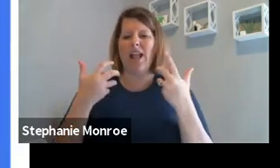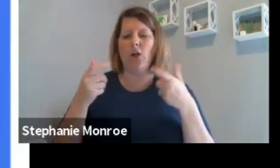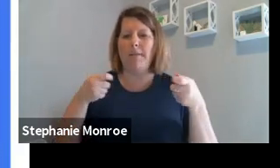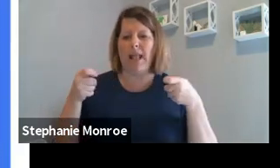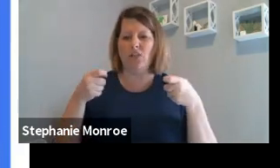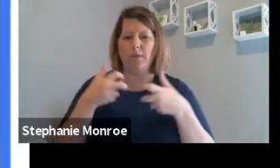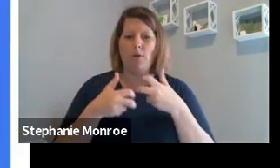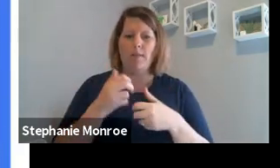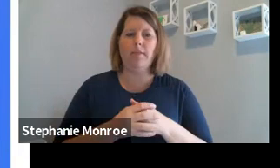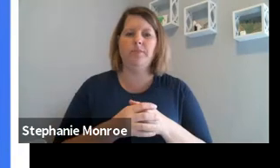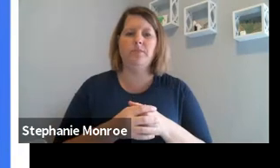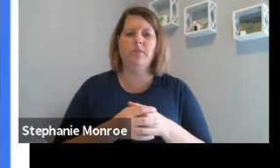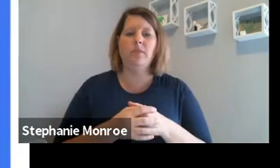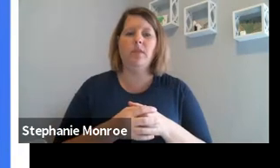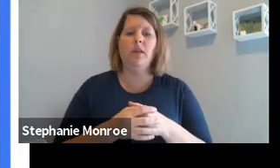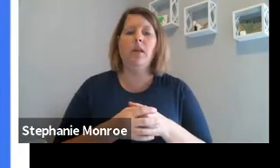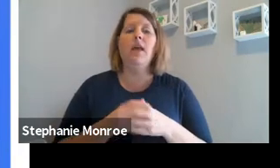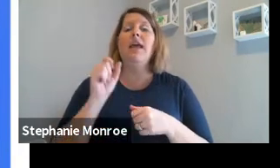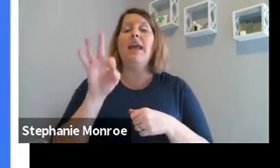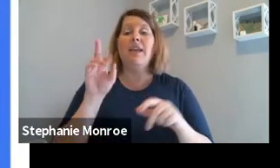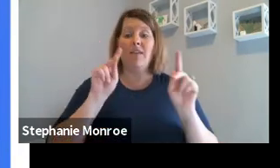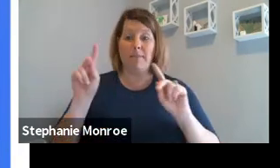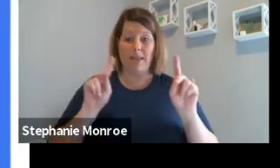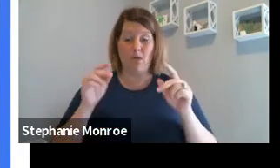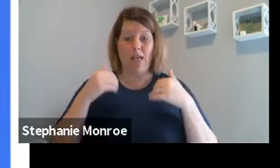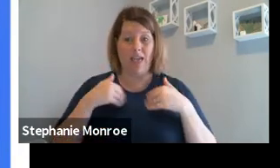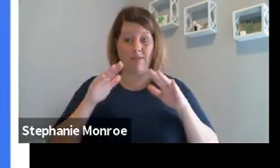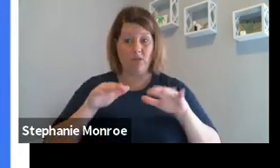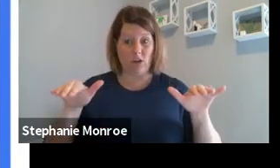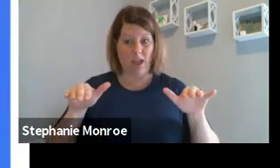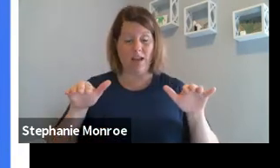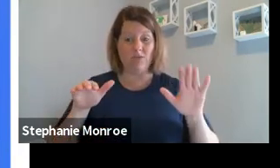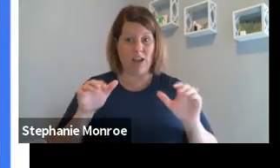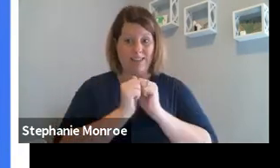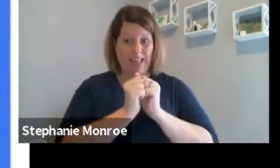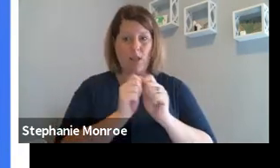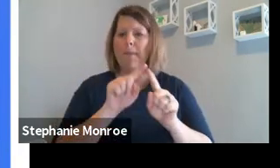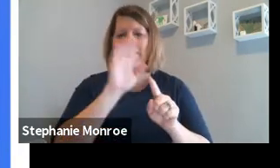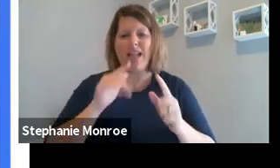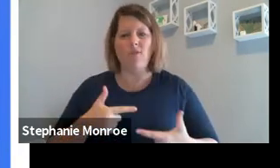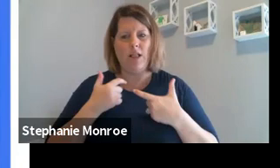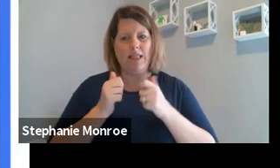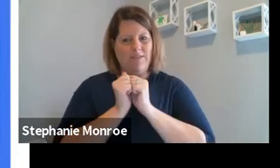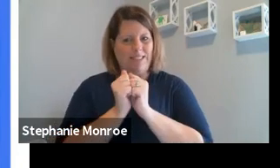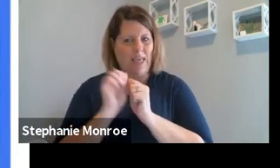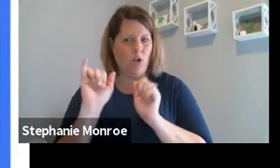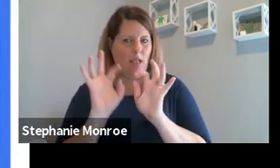The parties share a child in common; however, they have never resided together in the same dwelling as in a family unit.